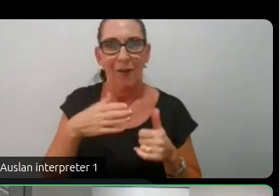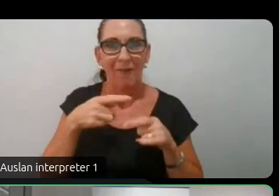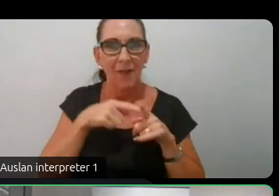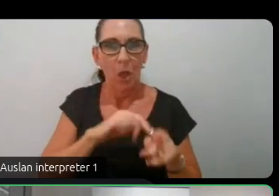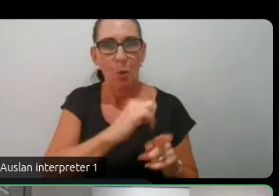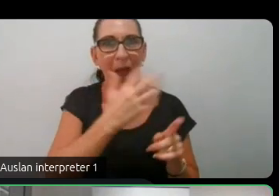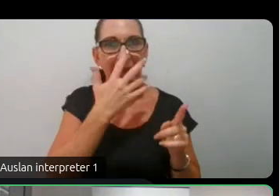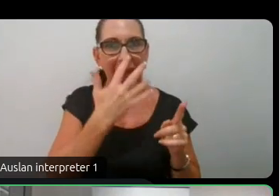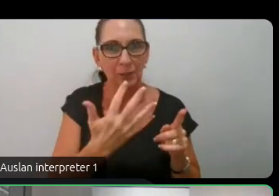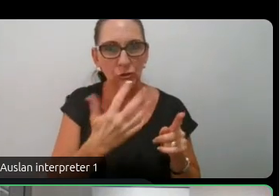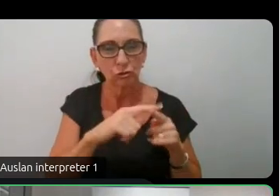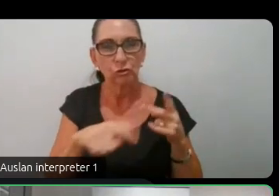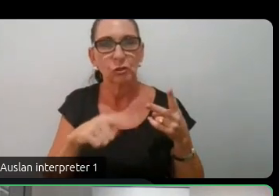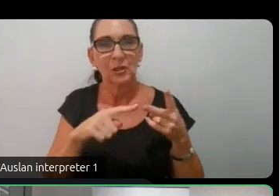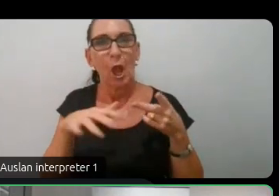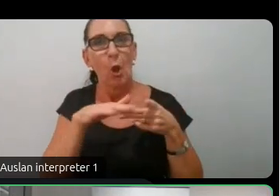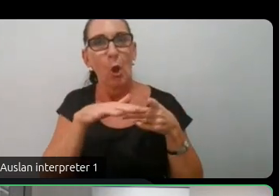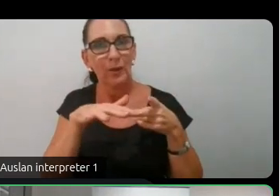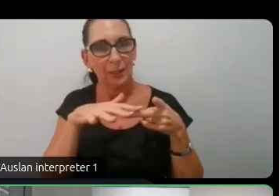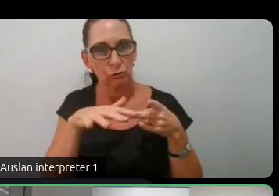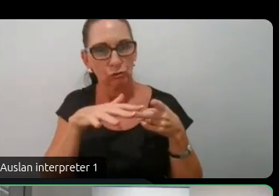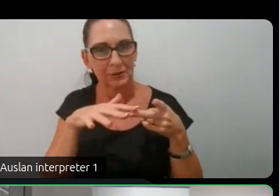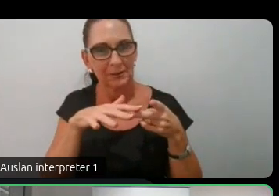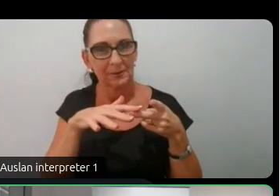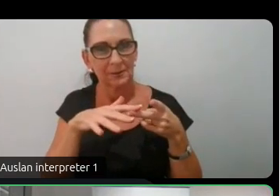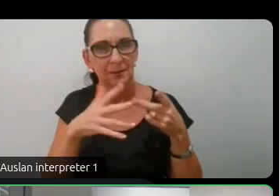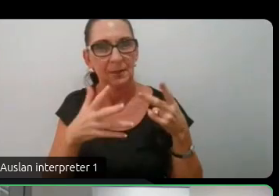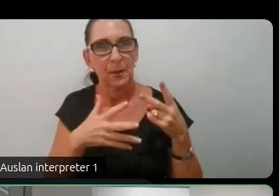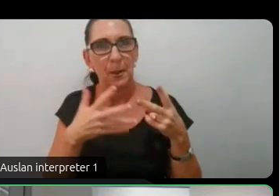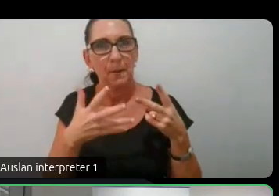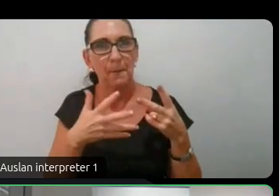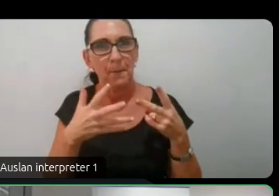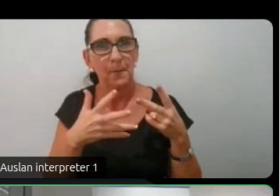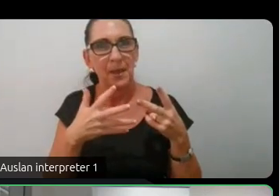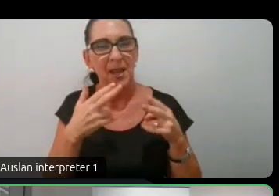uh requirements. Those are fairly easy. have to apply by before the age of 65 and have to